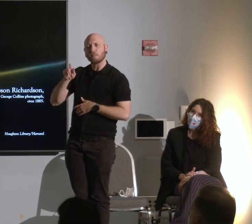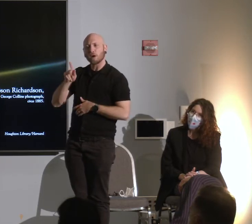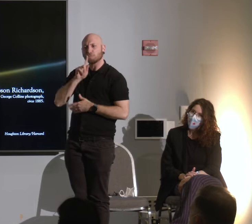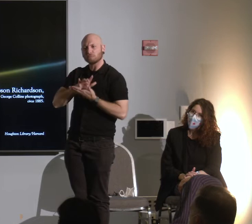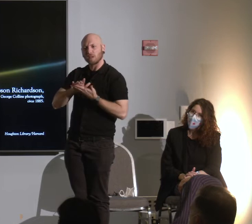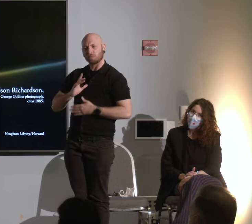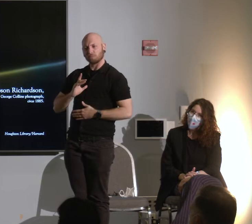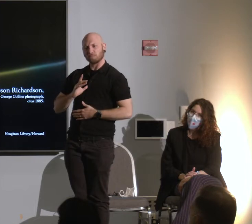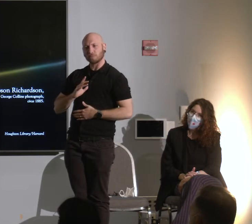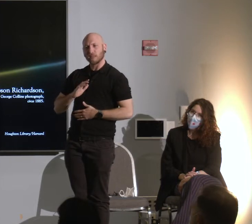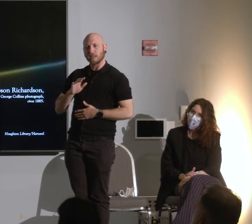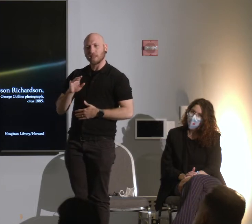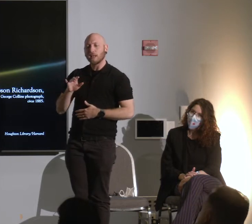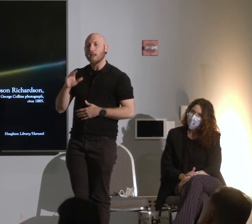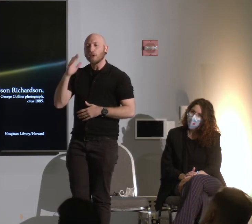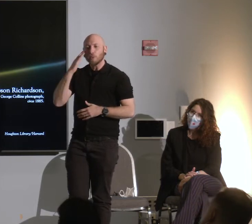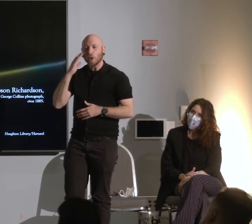Think of it as Central Park writ